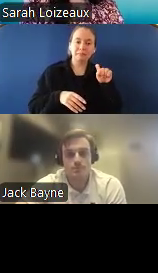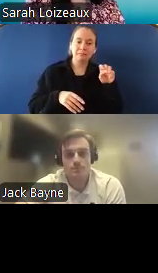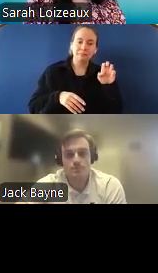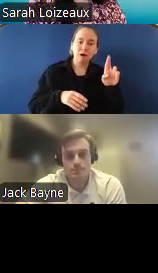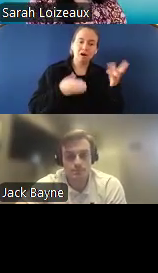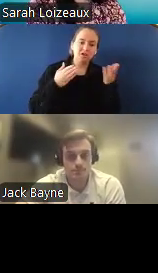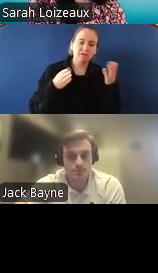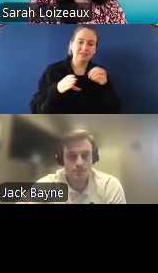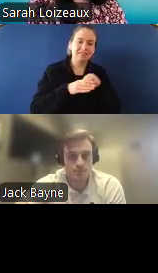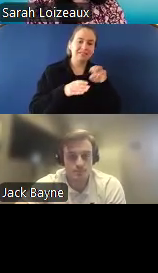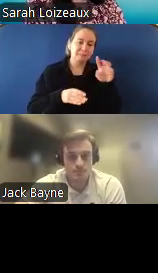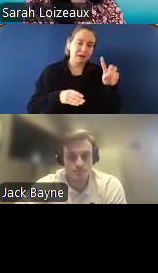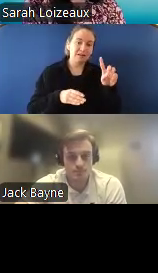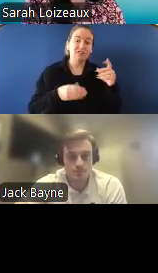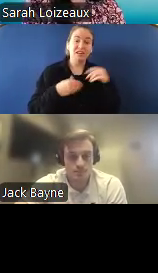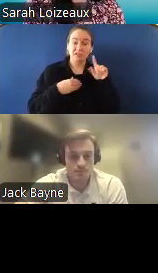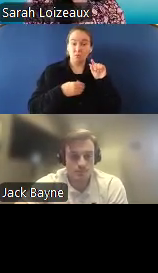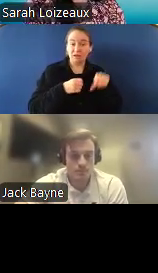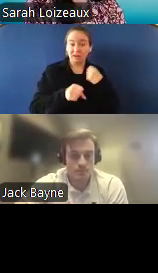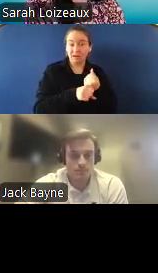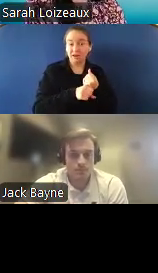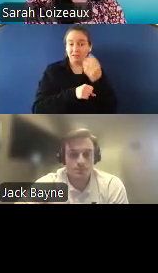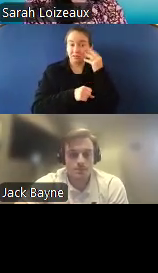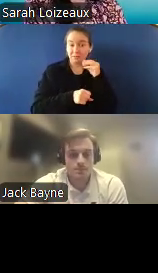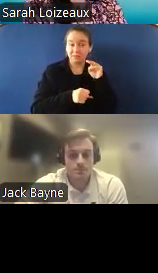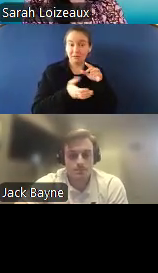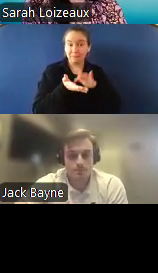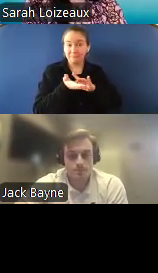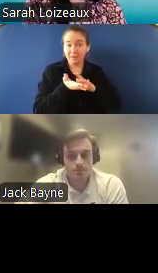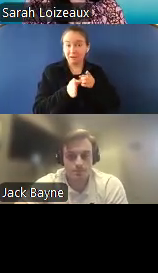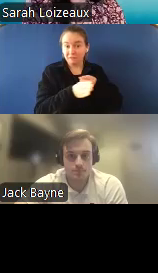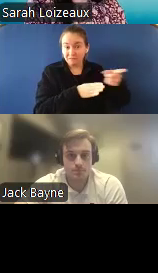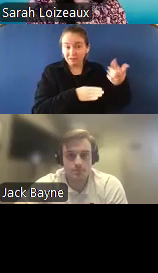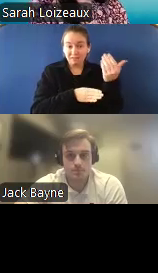experience in the medical field, including 15 years supporting individuals with intellectual